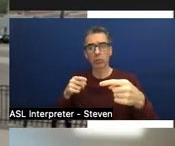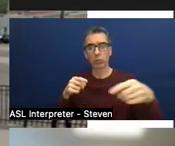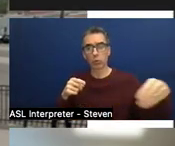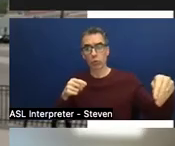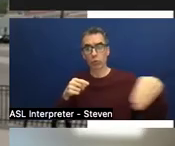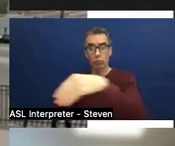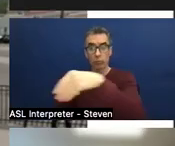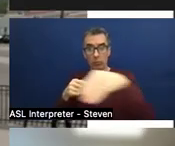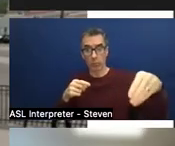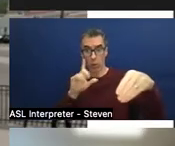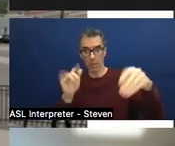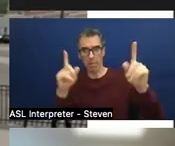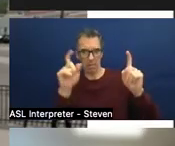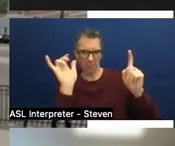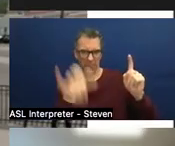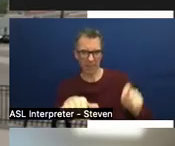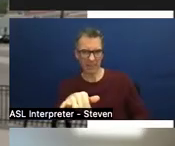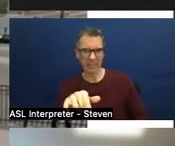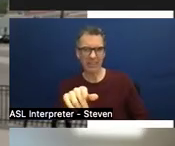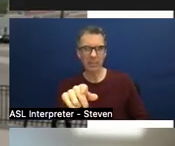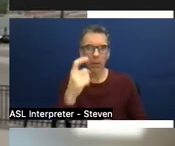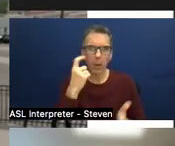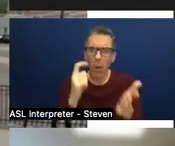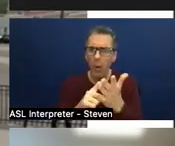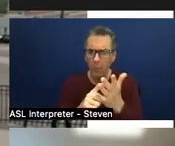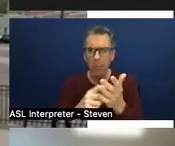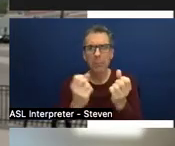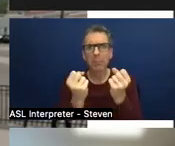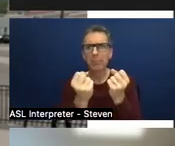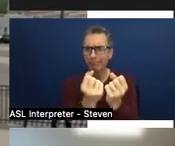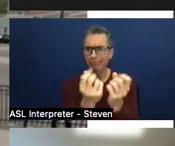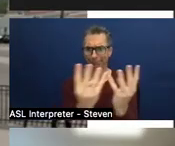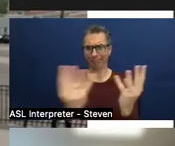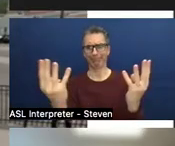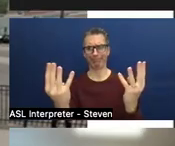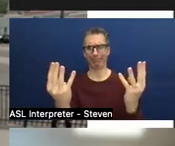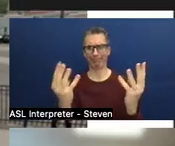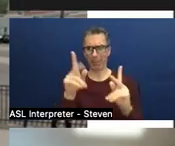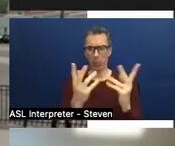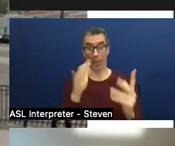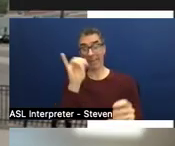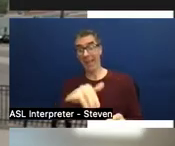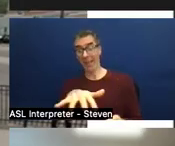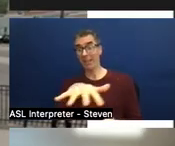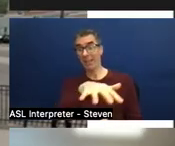because you can see there's a ton of people waiting for the bus and there always is at that location northbound